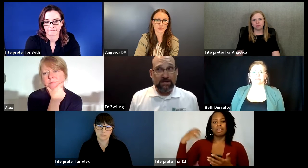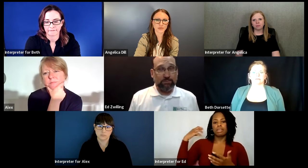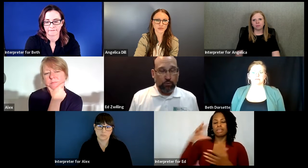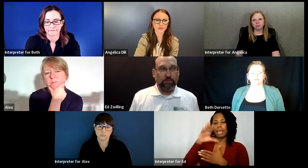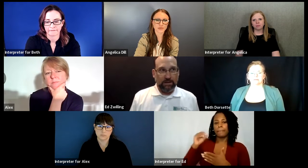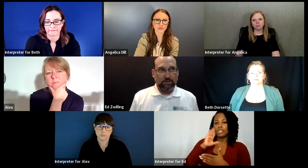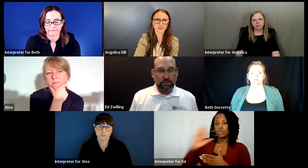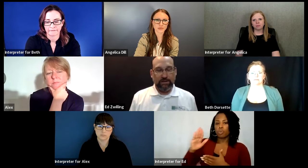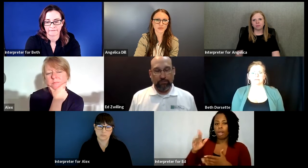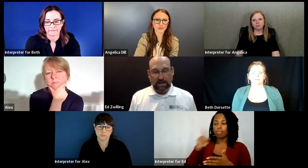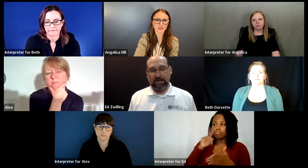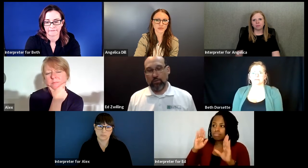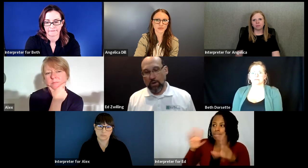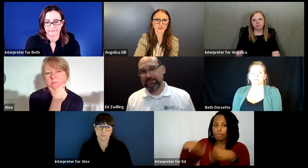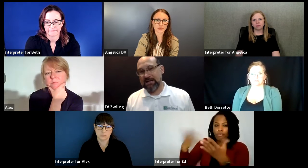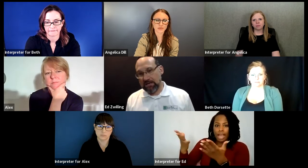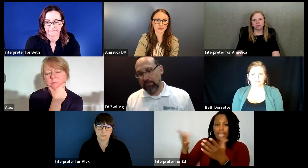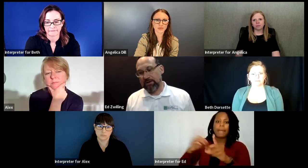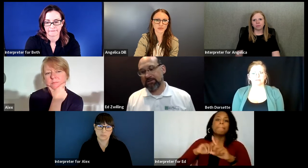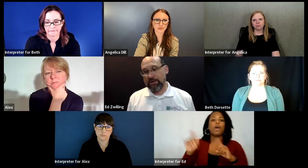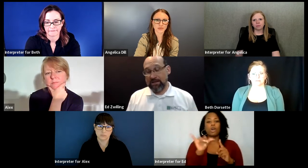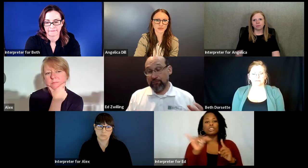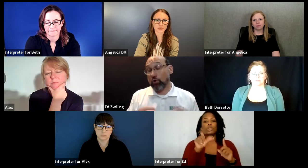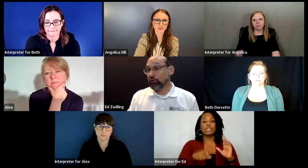But I think it's important that you do it in writing in a way that's documented so if